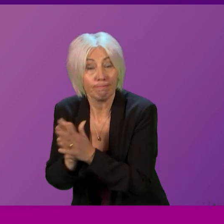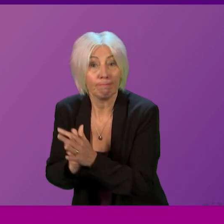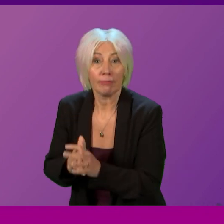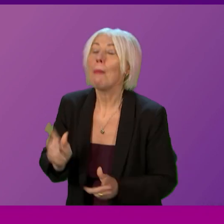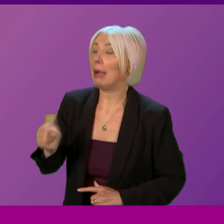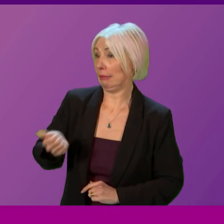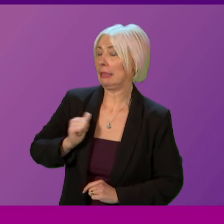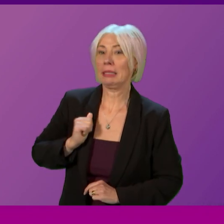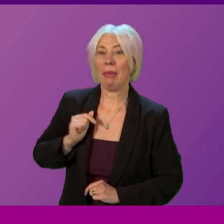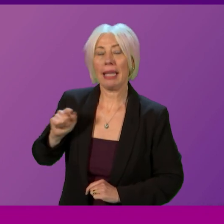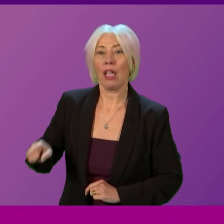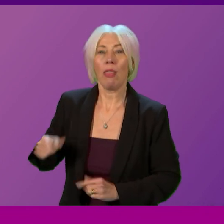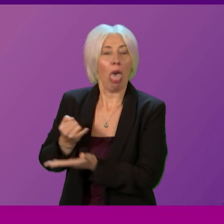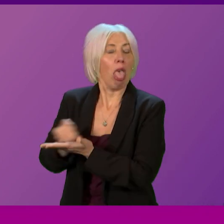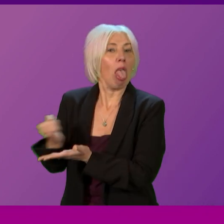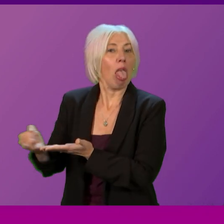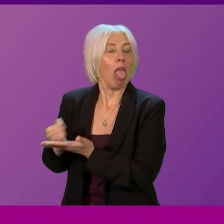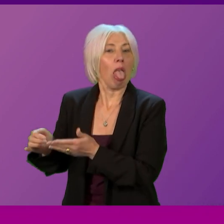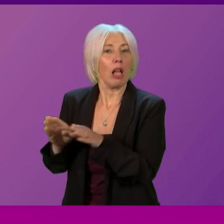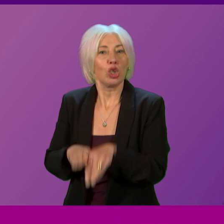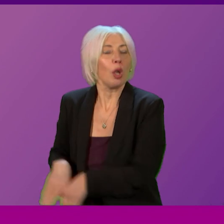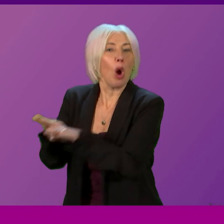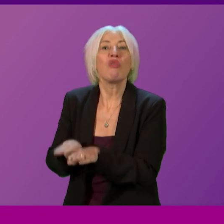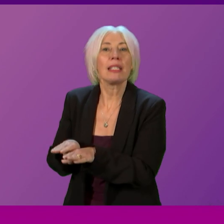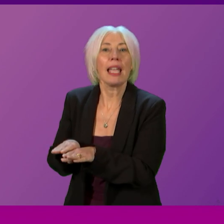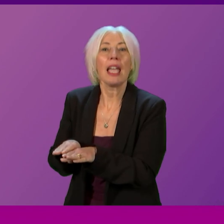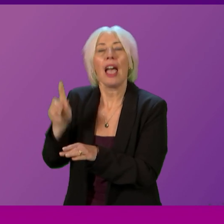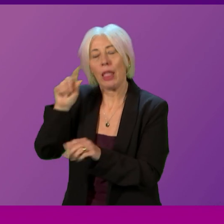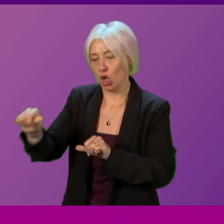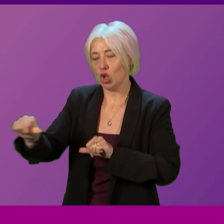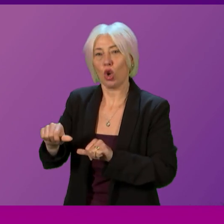that its democracy denial will continue, at least in the short term, because it is scared